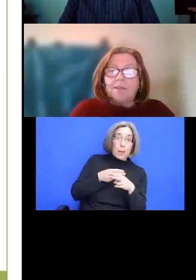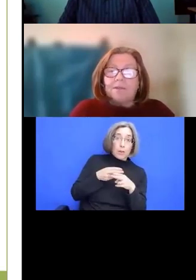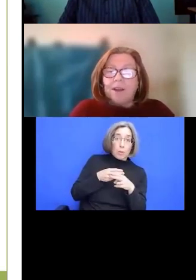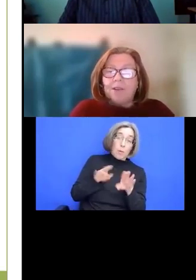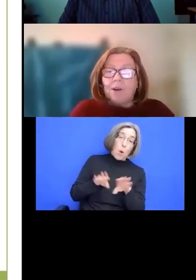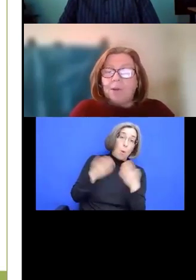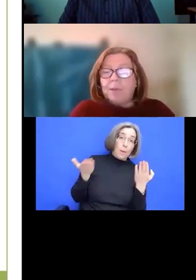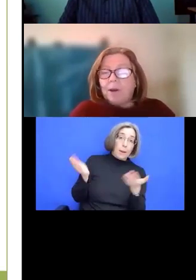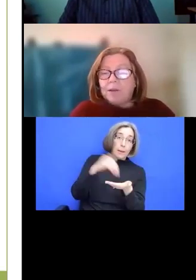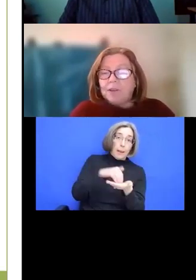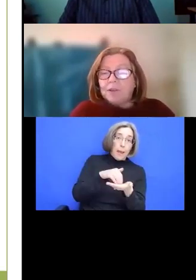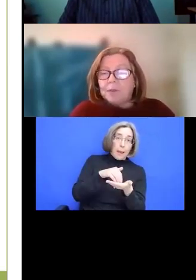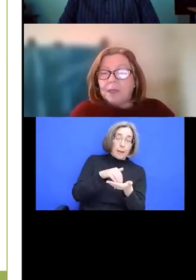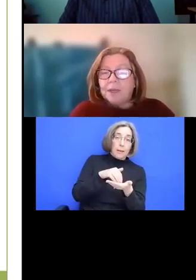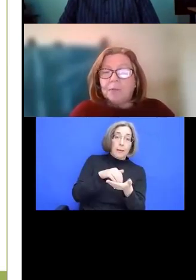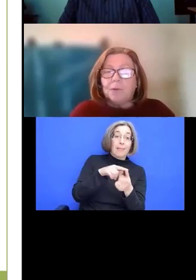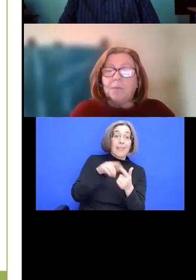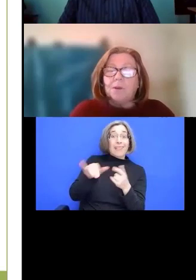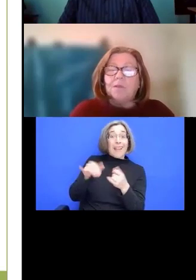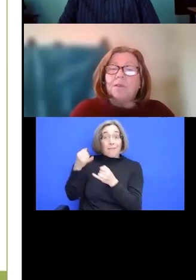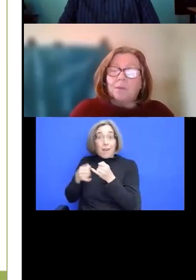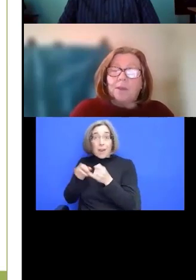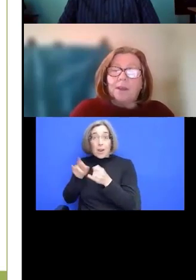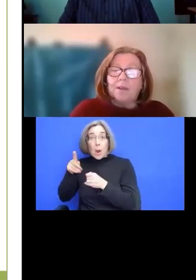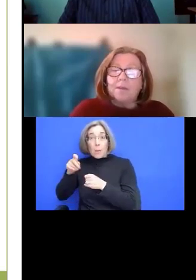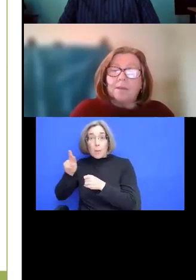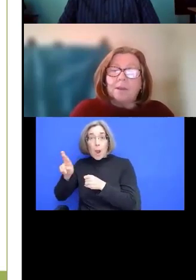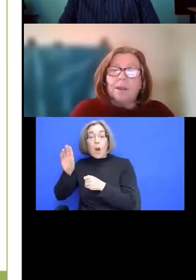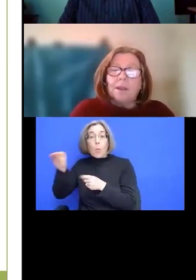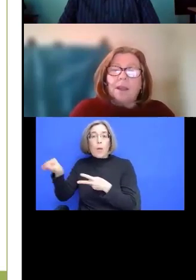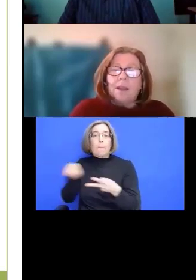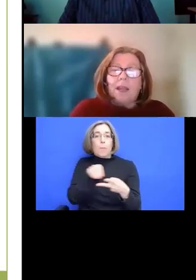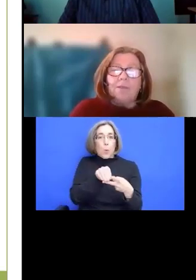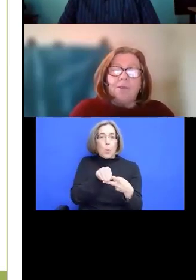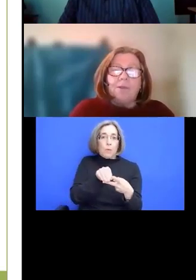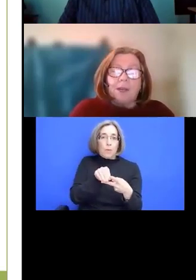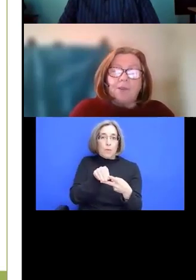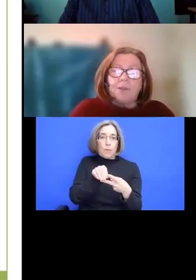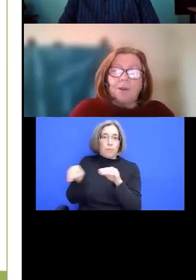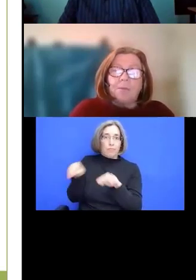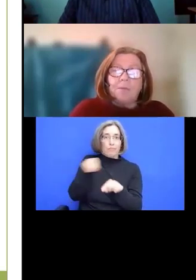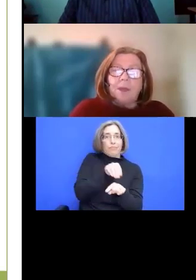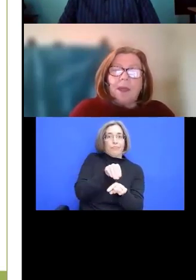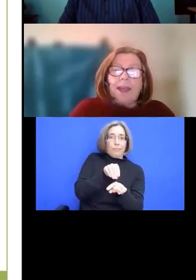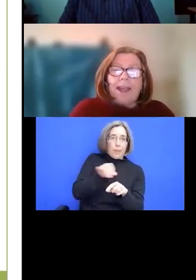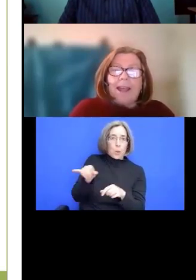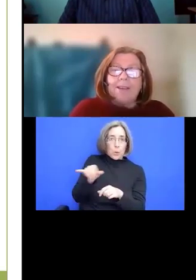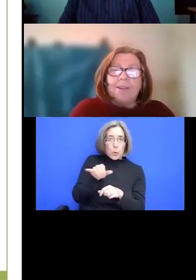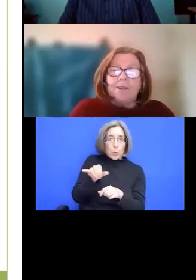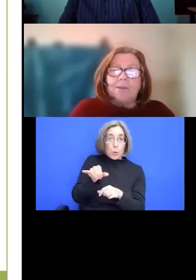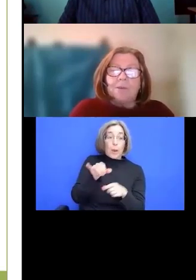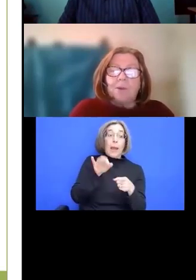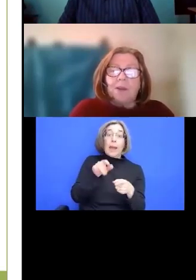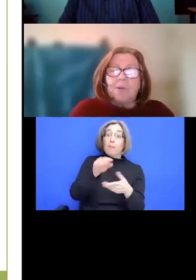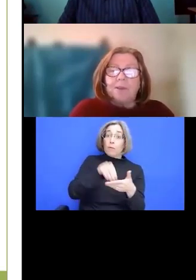the final RPPR that you completed will move with it. If you do an interim and you, for whatever reason,